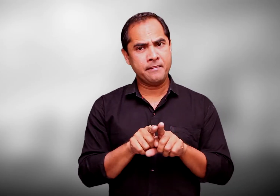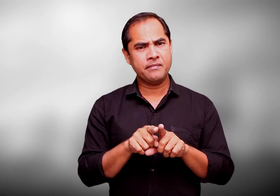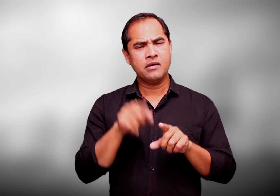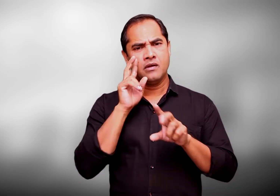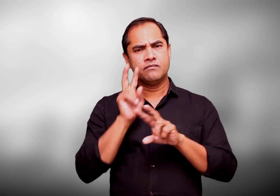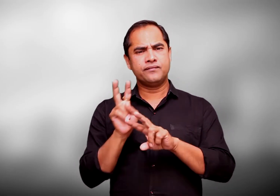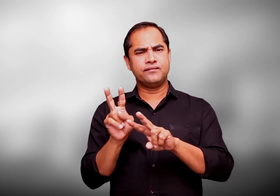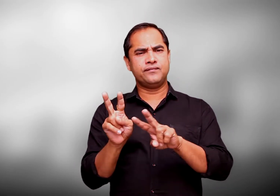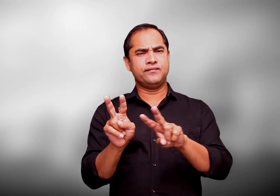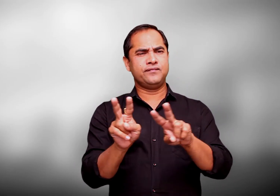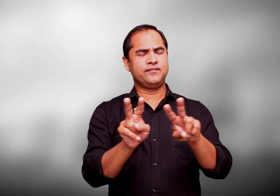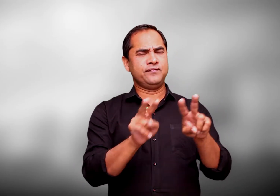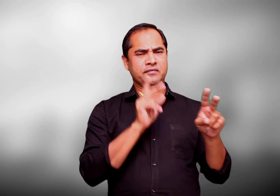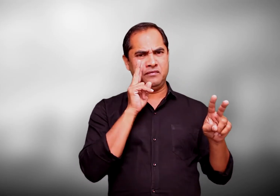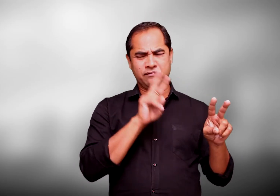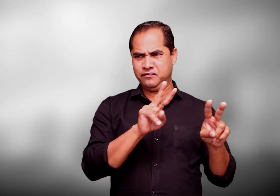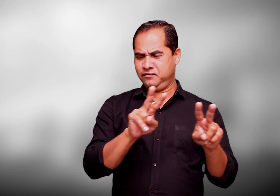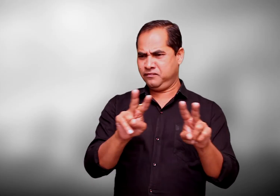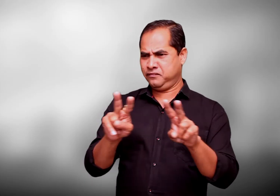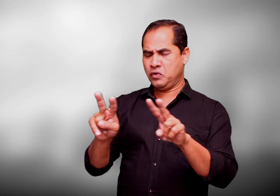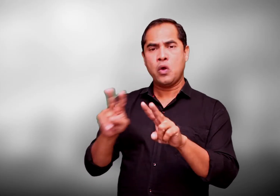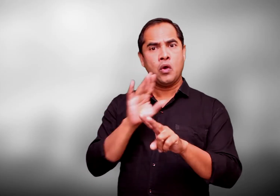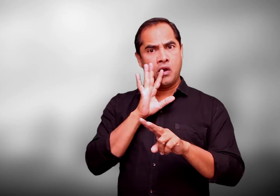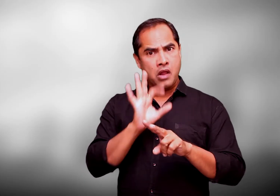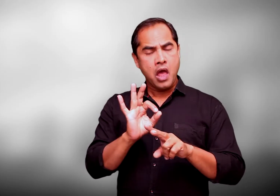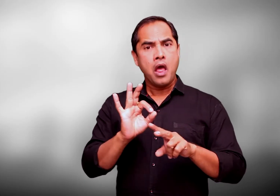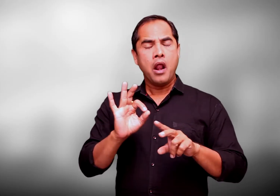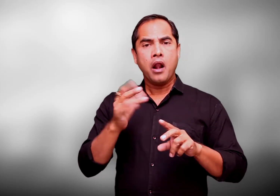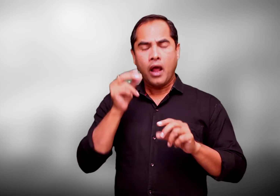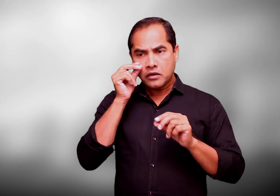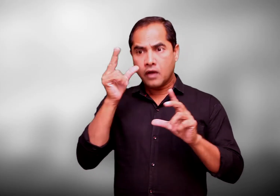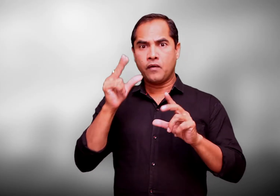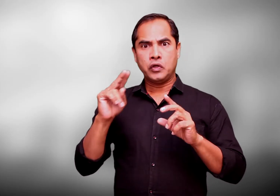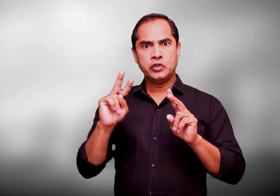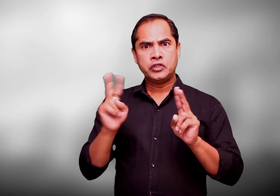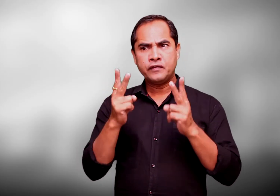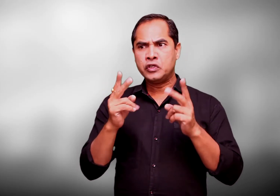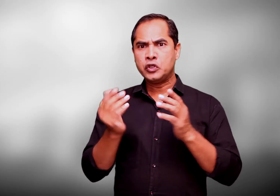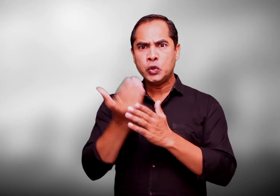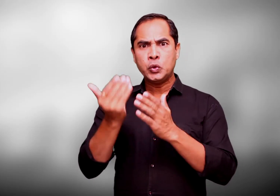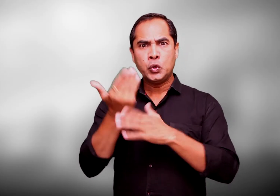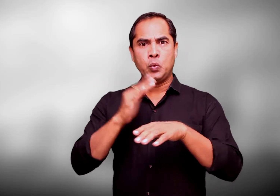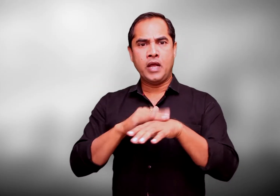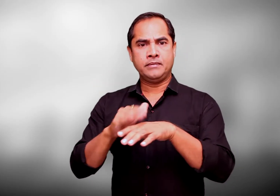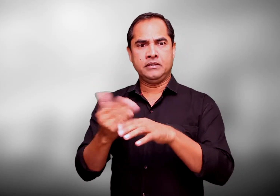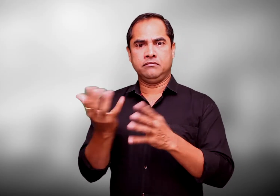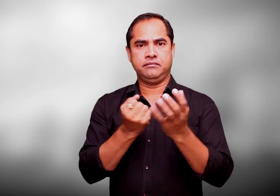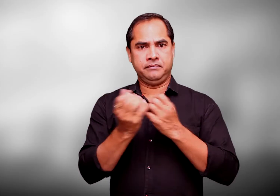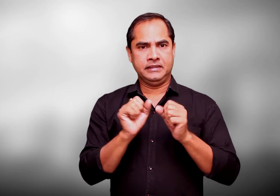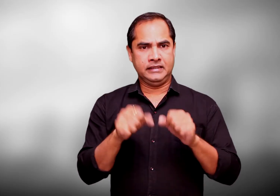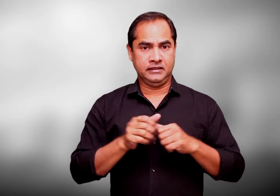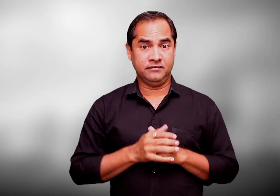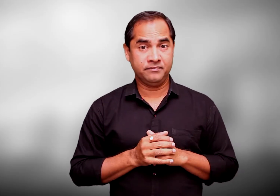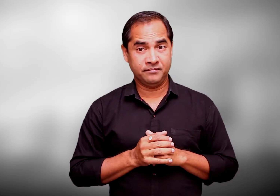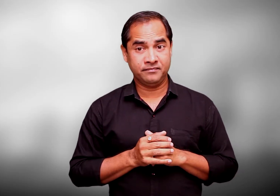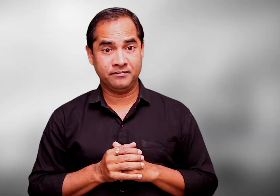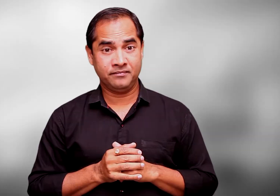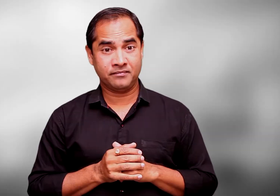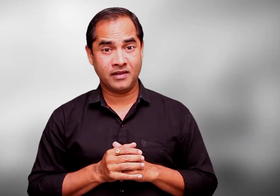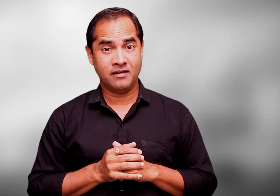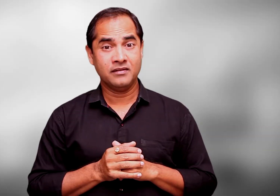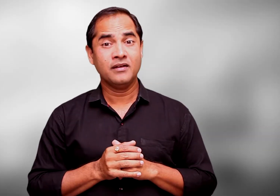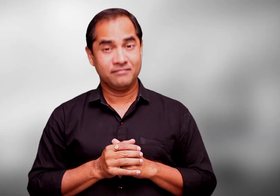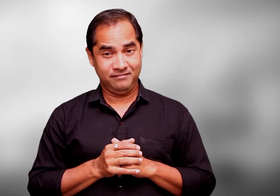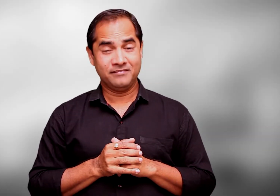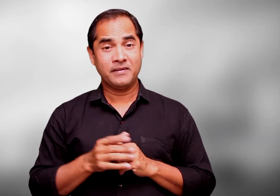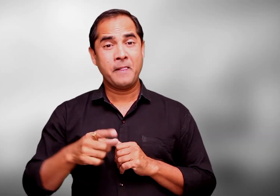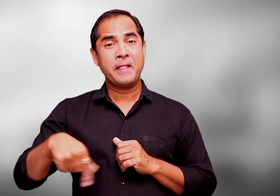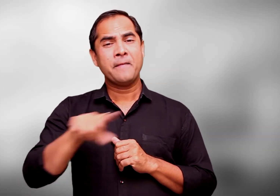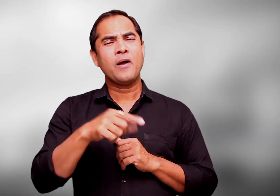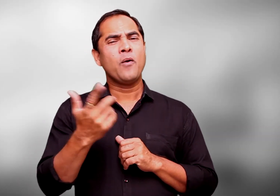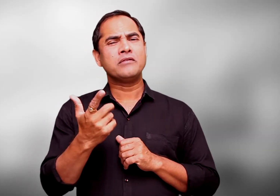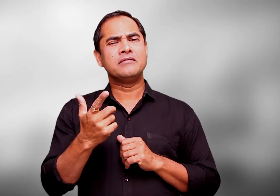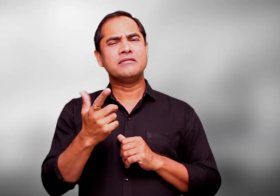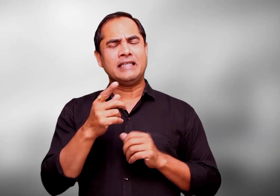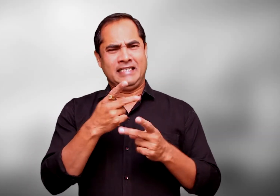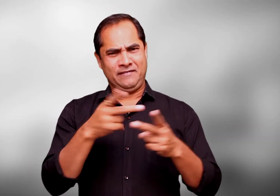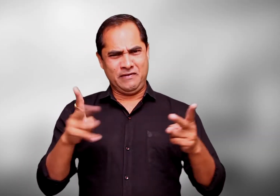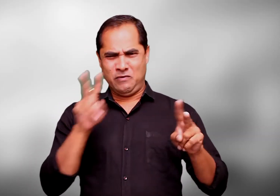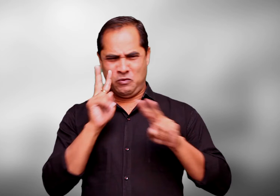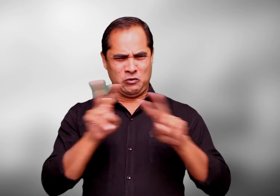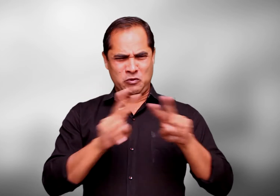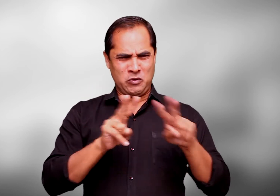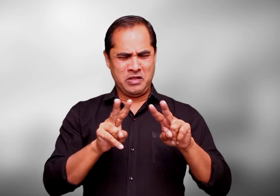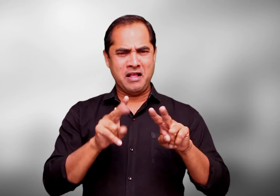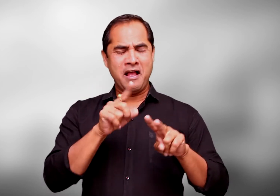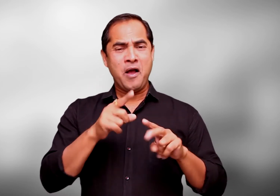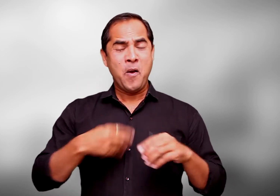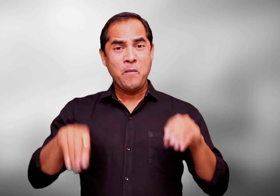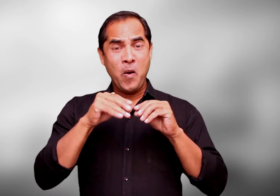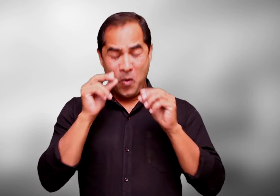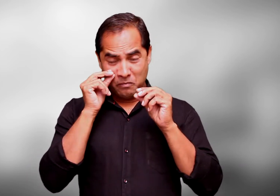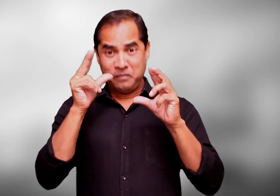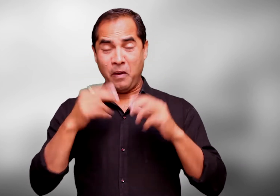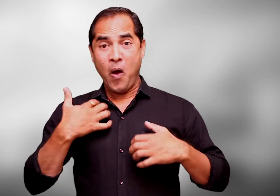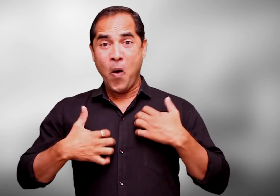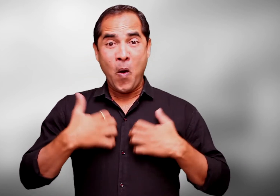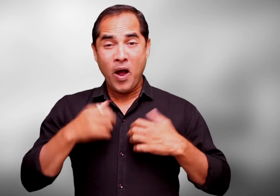Watching the street, gave her many new, unusual experiences. The most fascinating